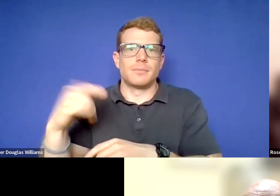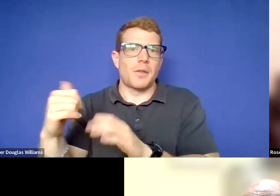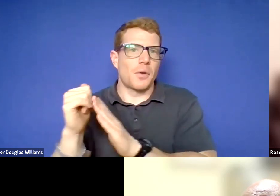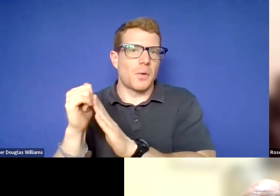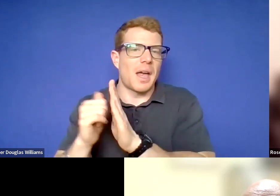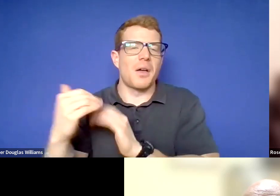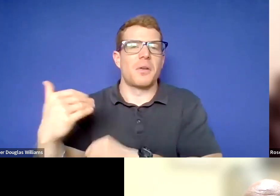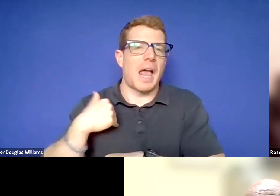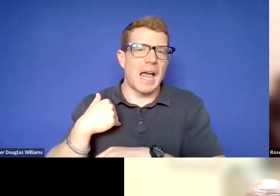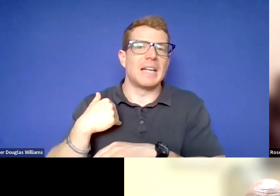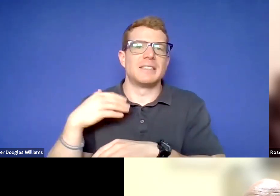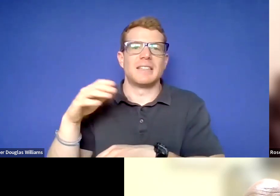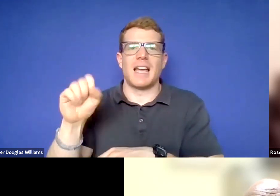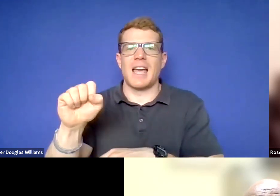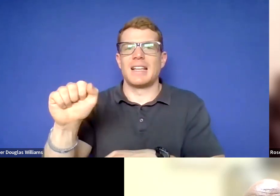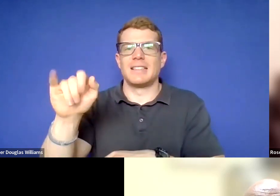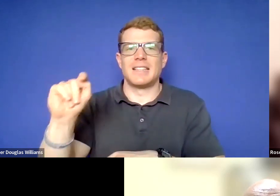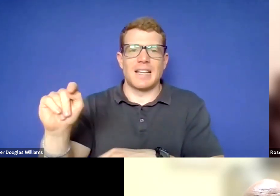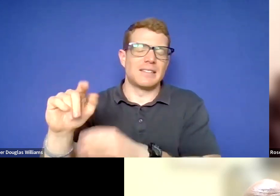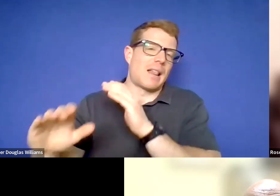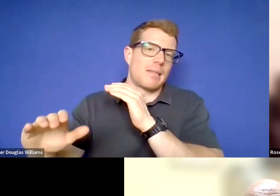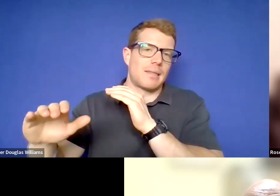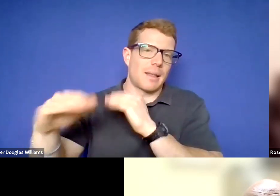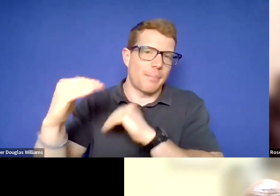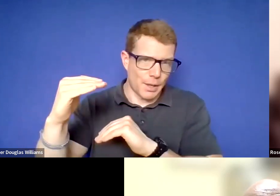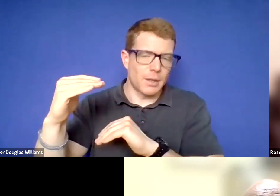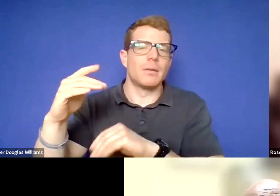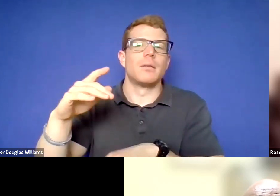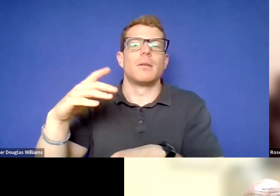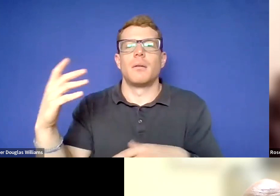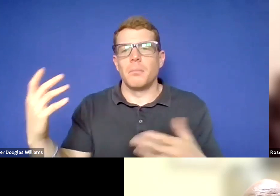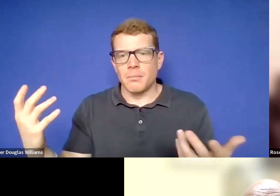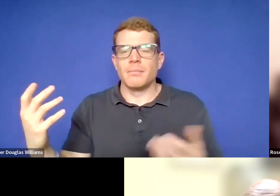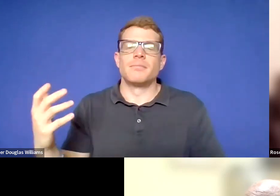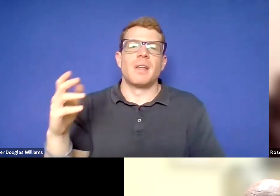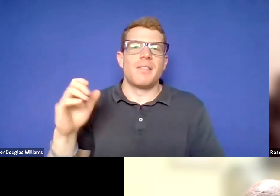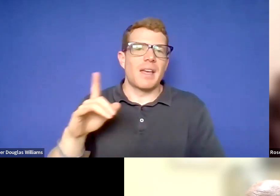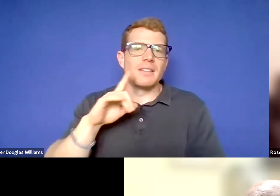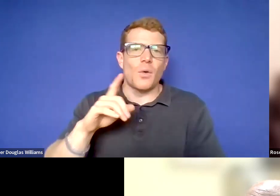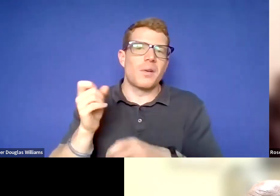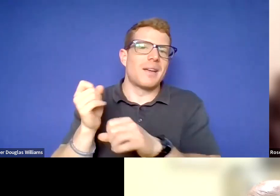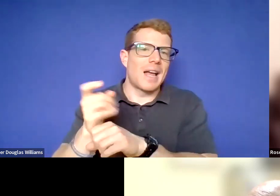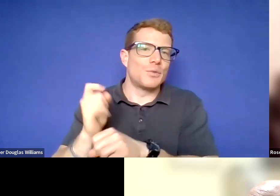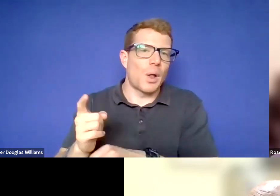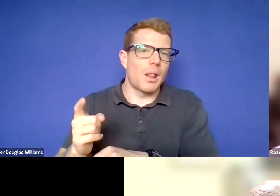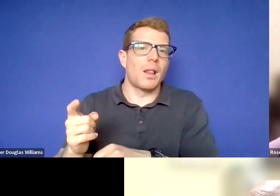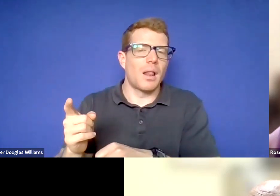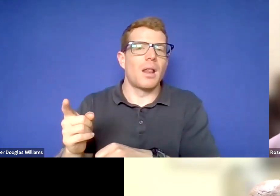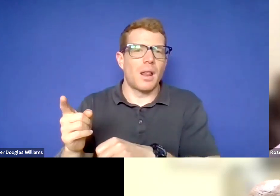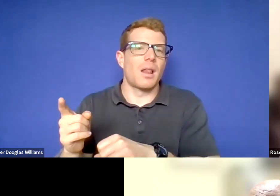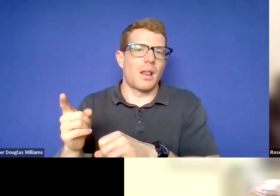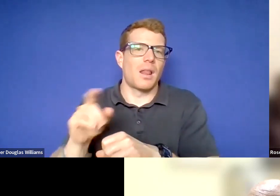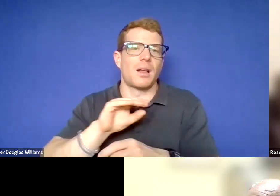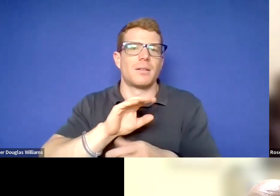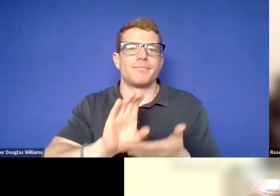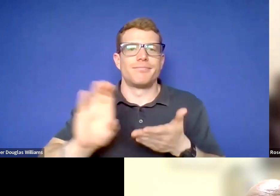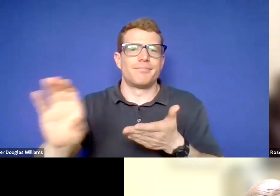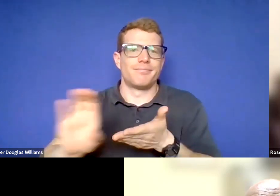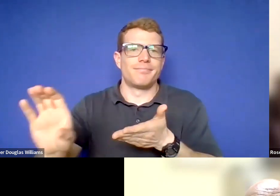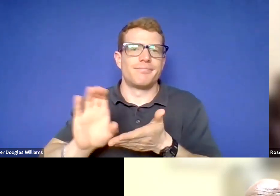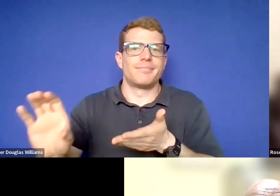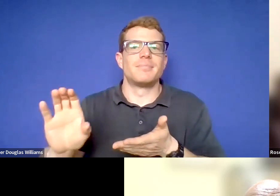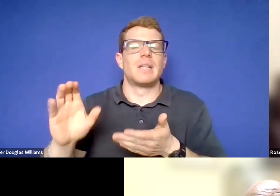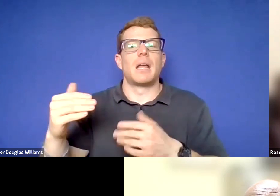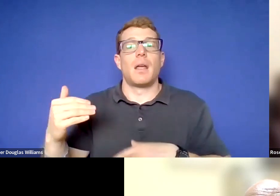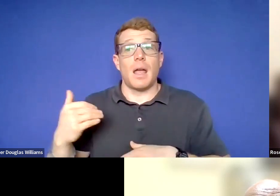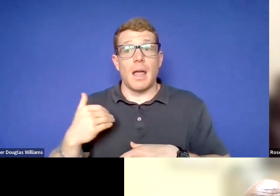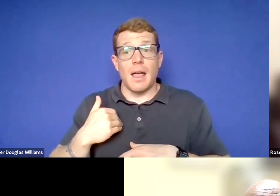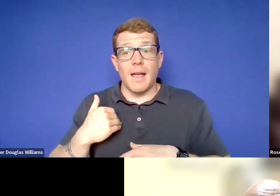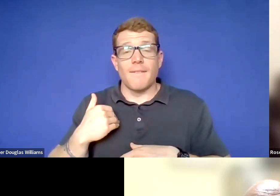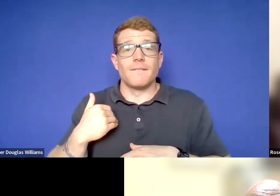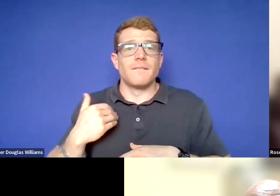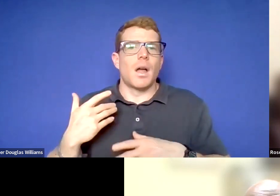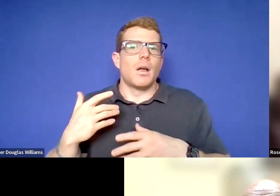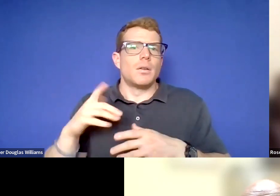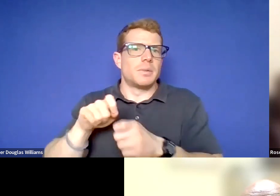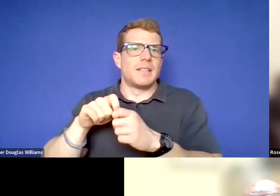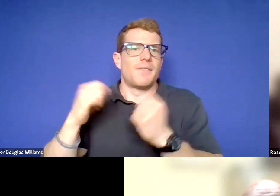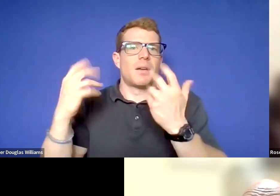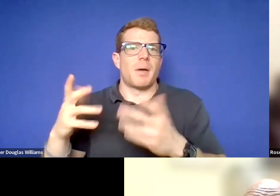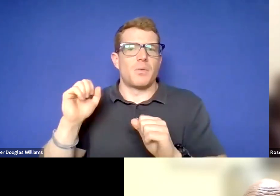to account. is basically and annual limit of $60,000 that can be contributed to the program annually a maximum state limit right now.